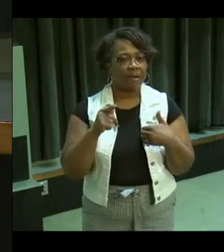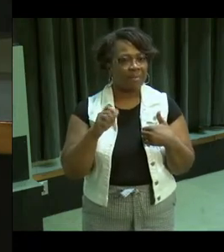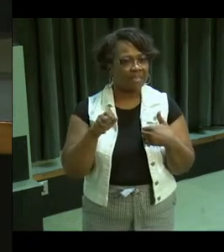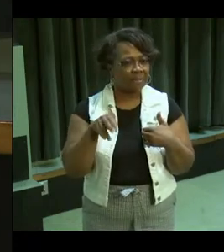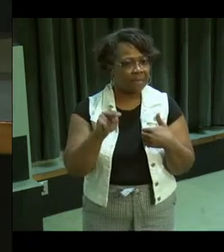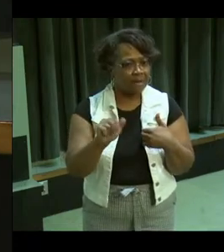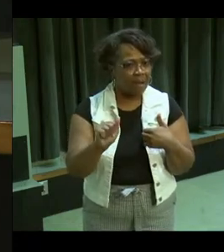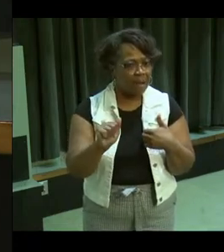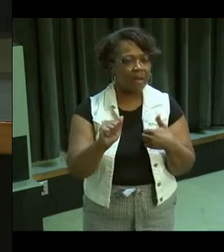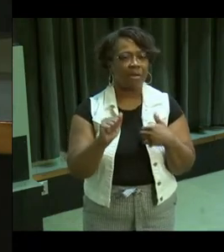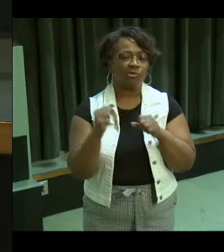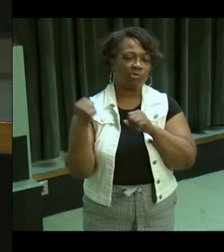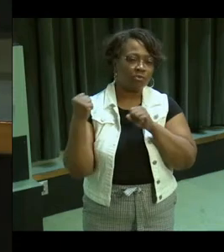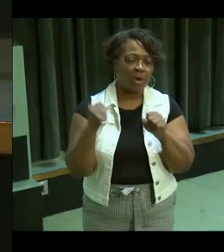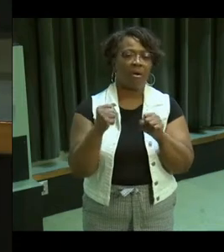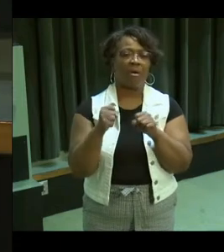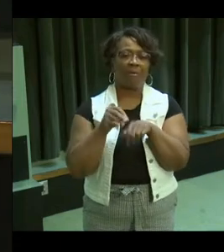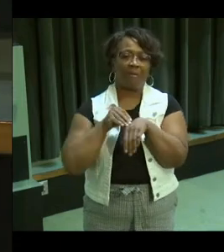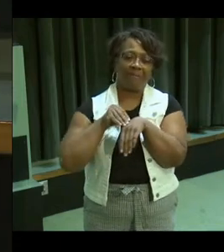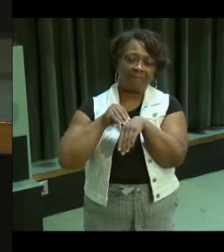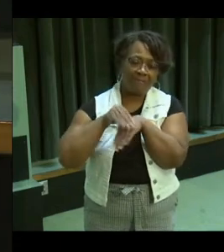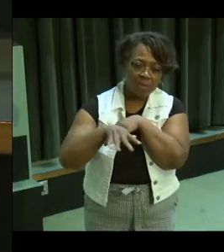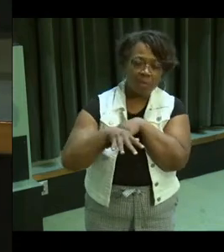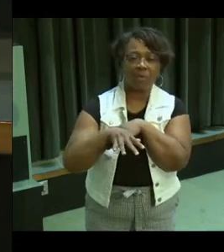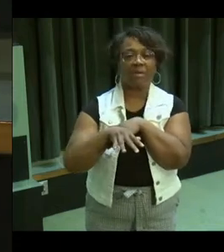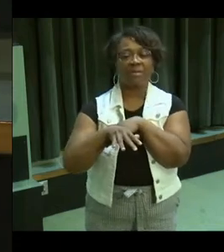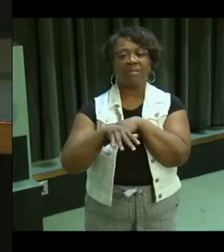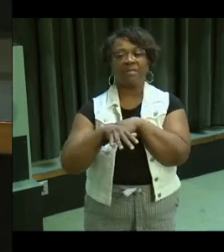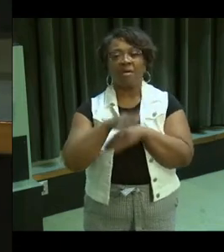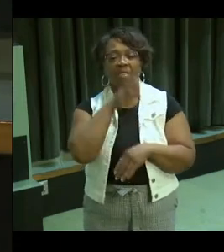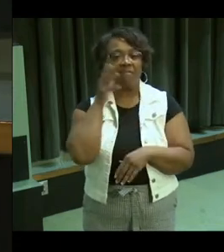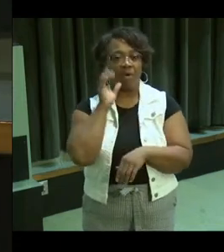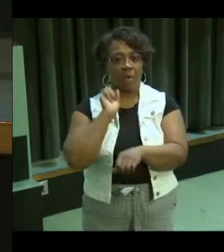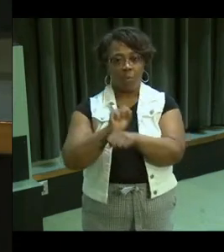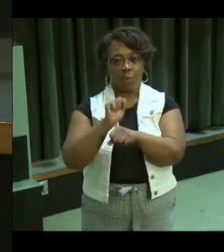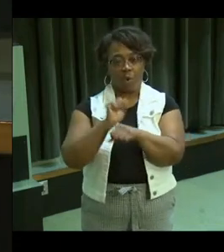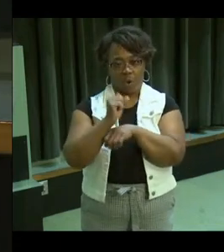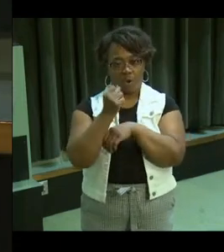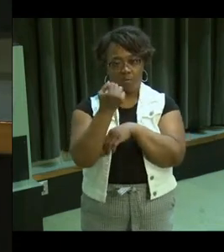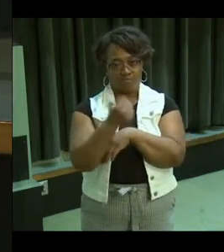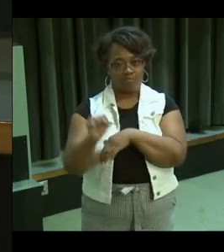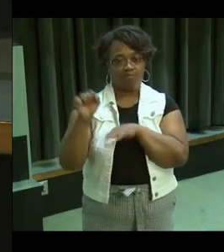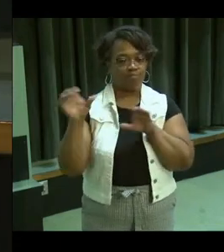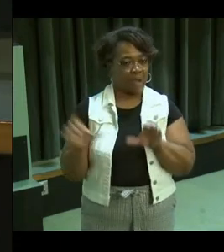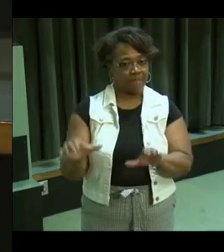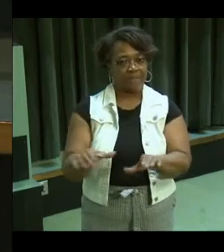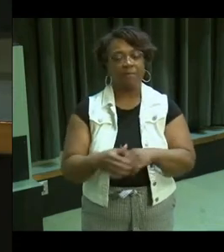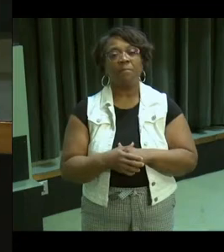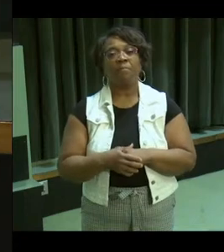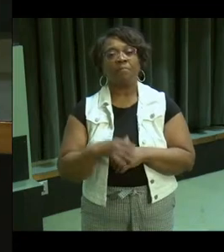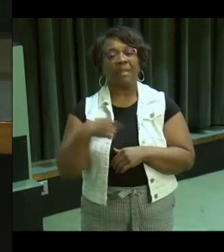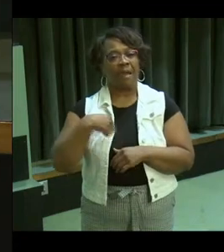such a big influence on on, on